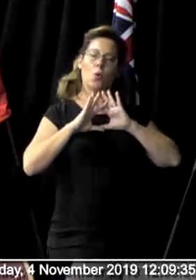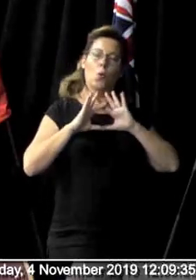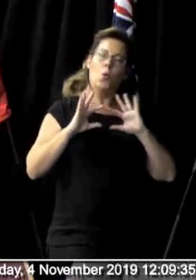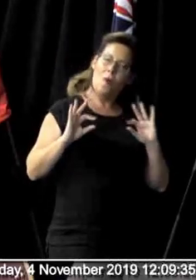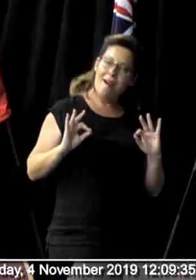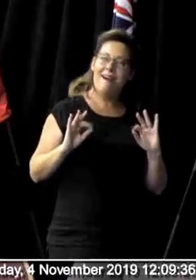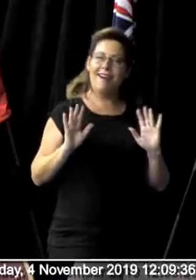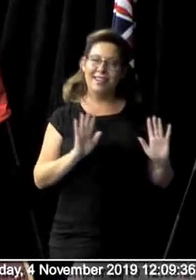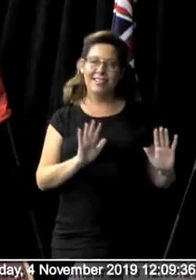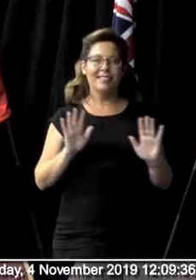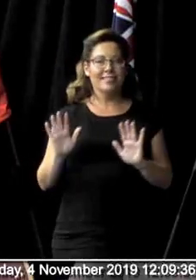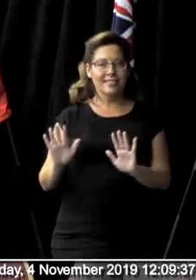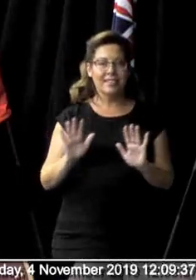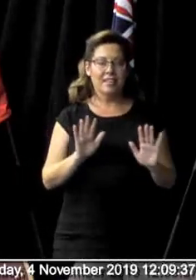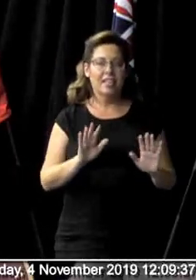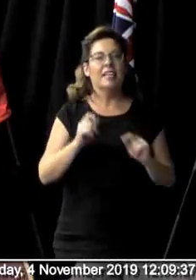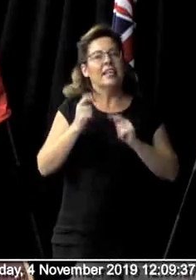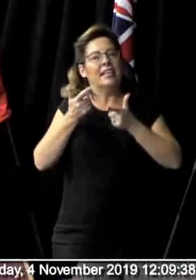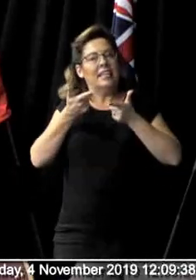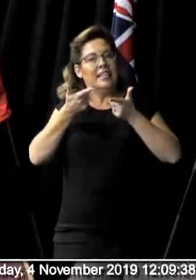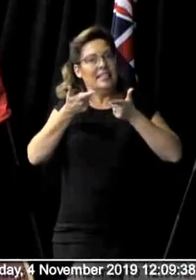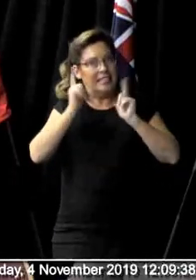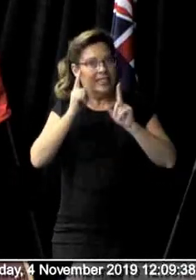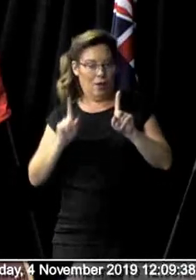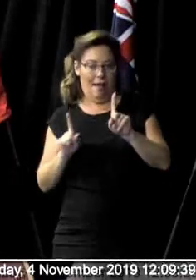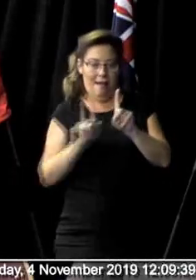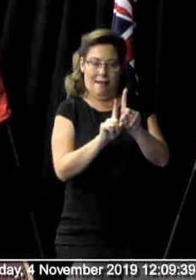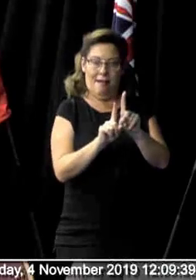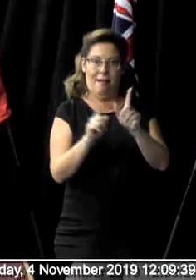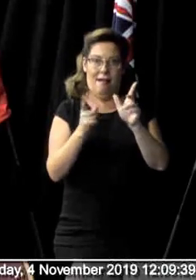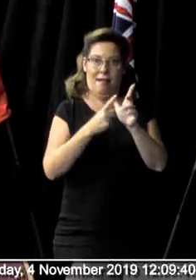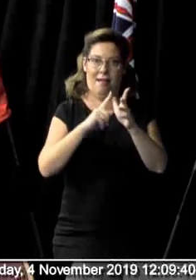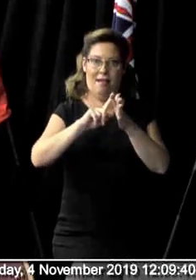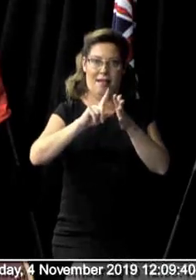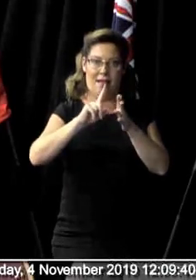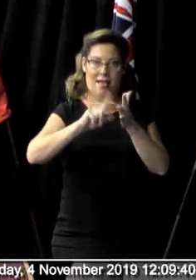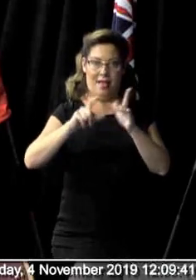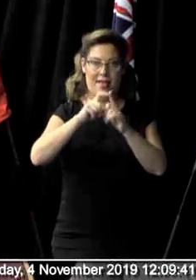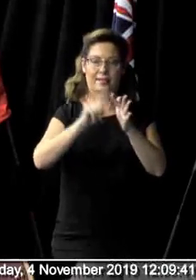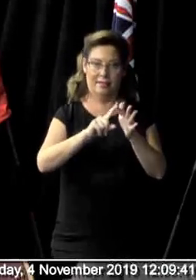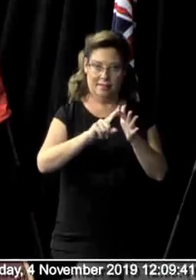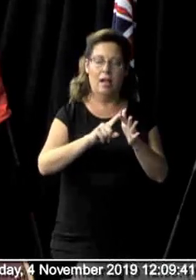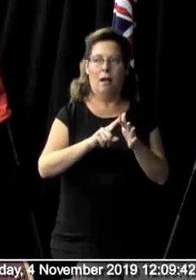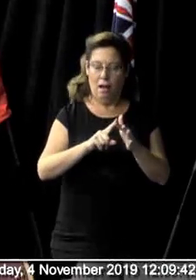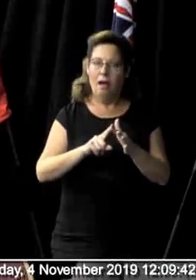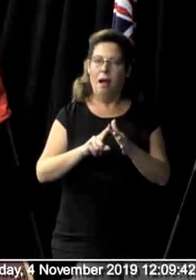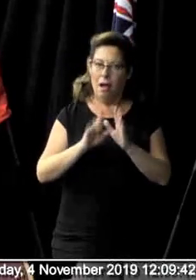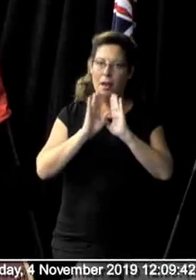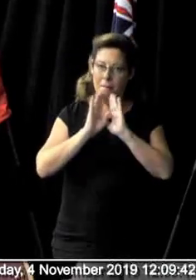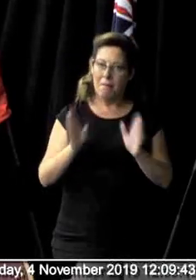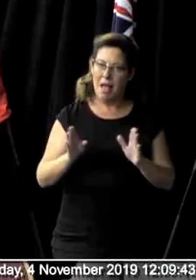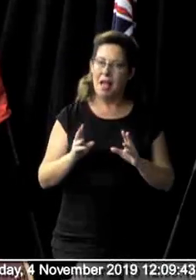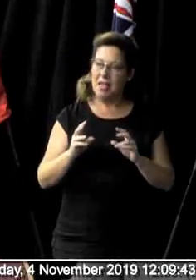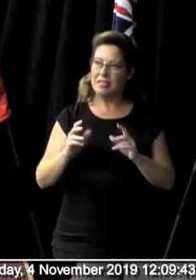The teacher aide was amazingly accommodating of [REDACTED]’s needs,